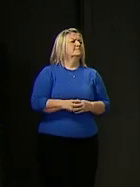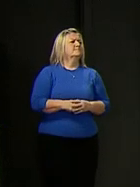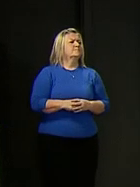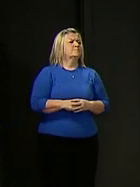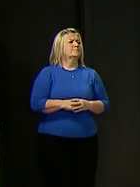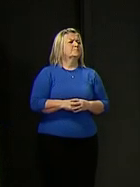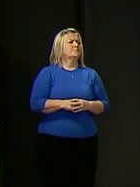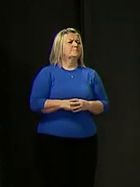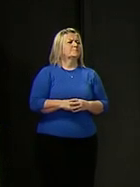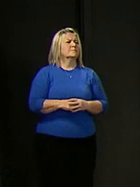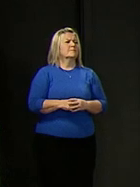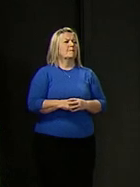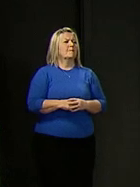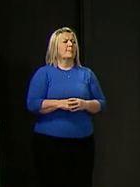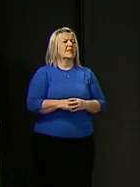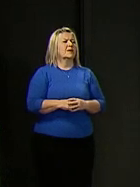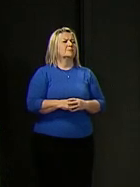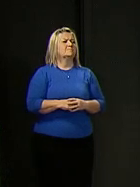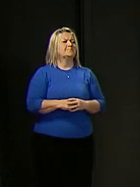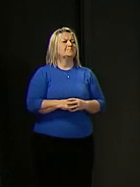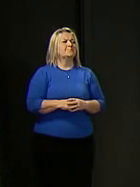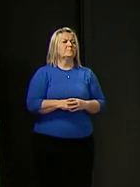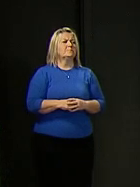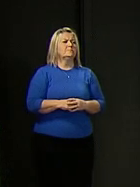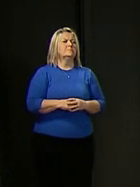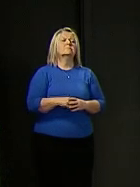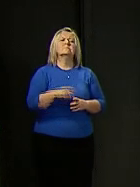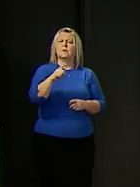secretary said that you would publish care inspectorate information